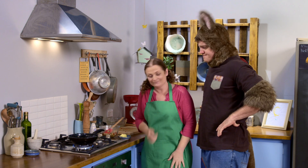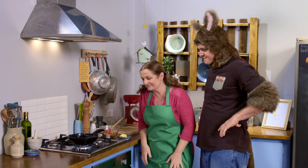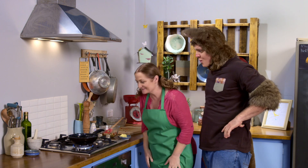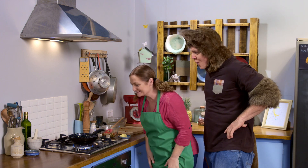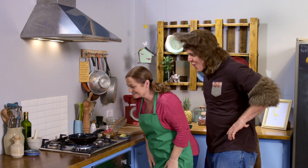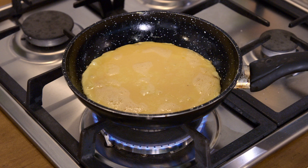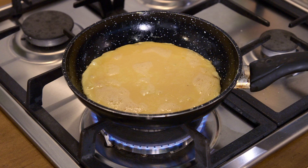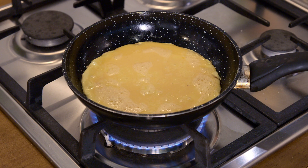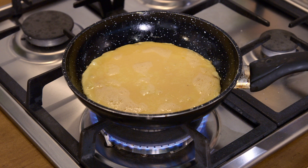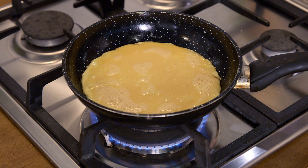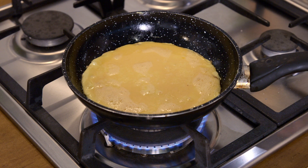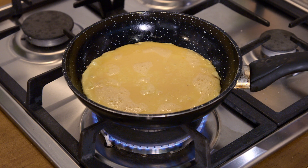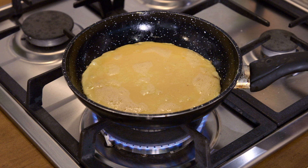OK!